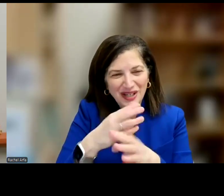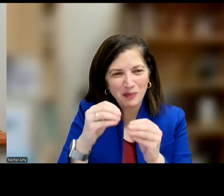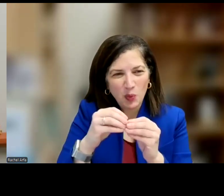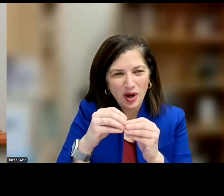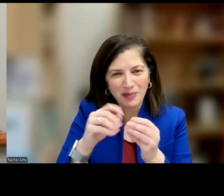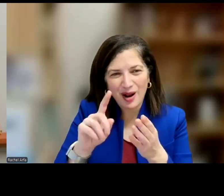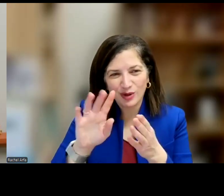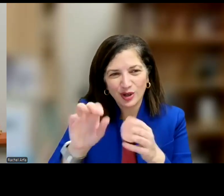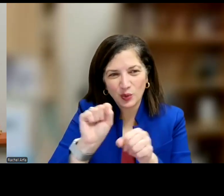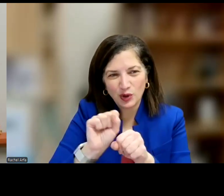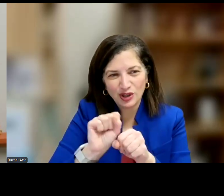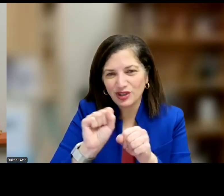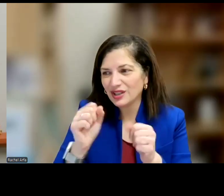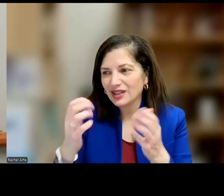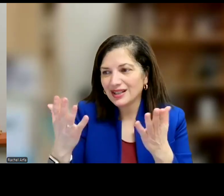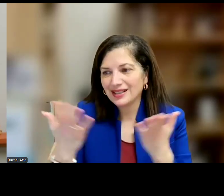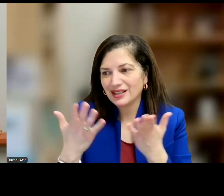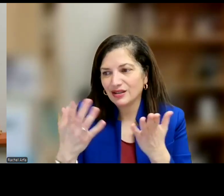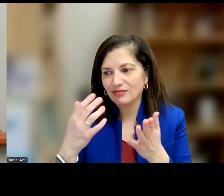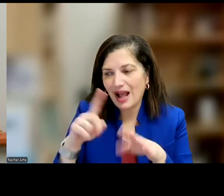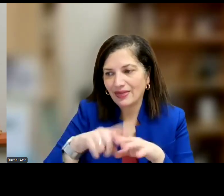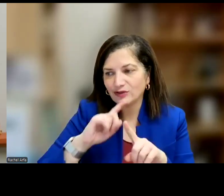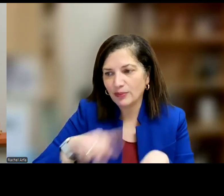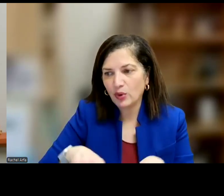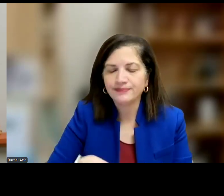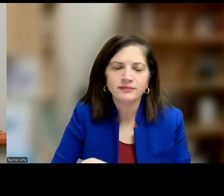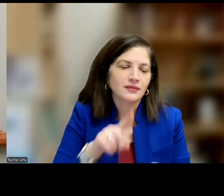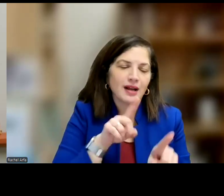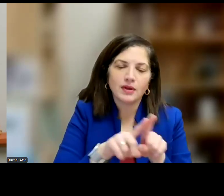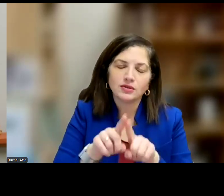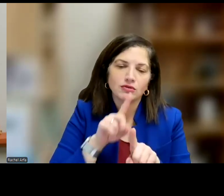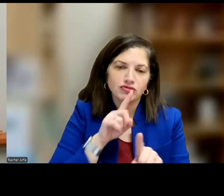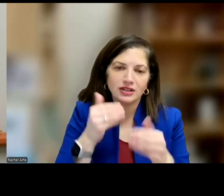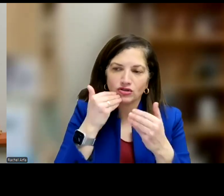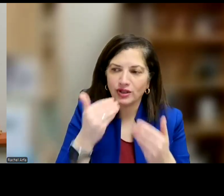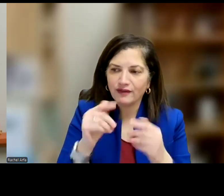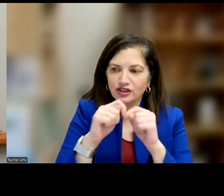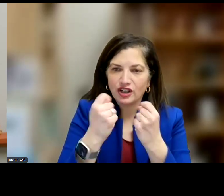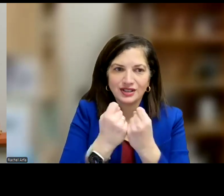13:07:01 back. And she'll share more 13:07:03 about the work she did on this